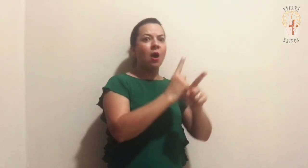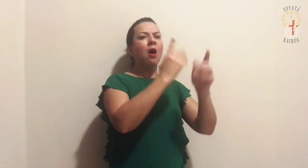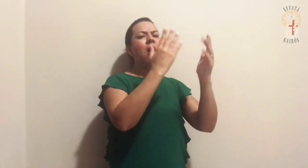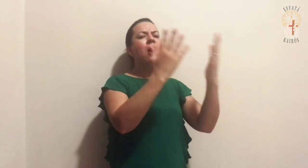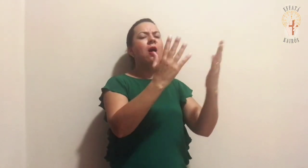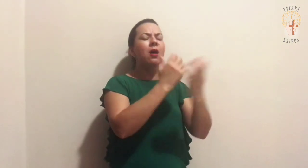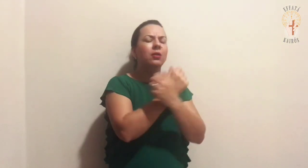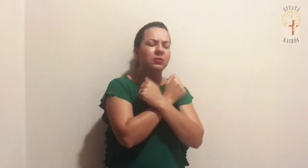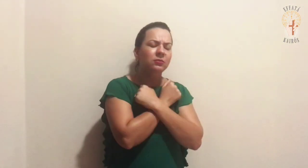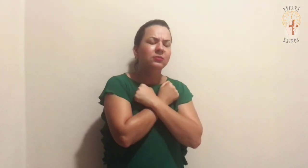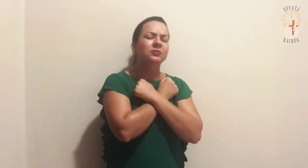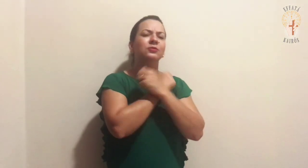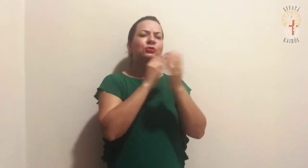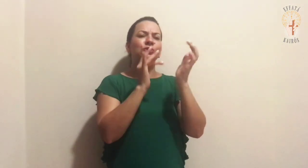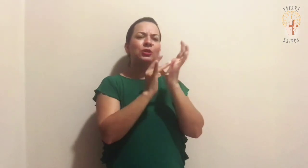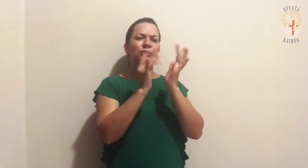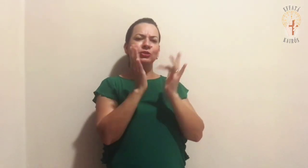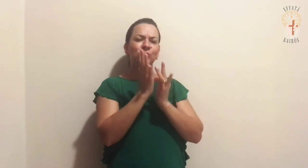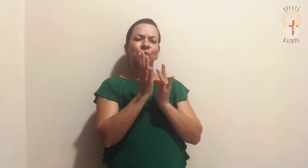and find the baby Jesus.